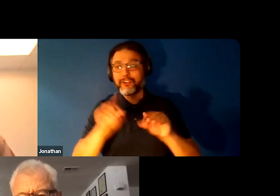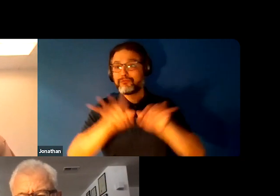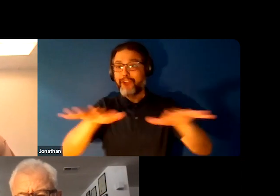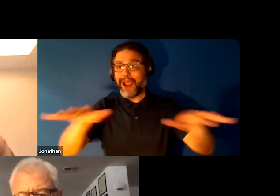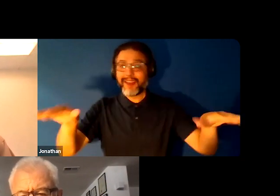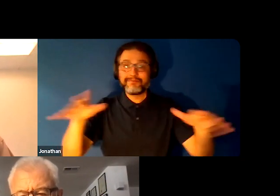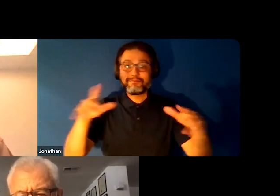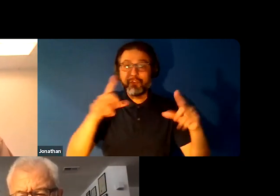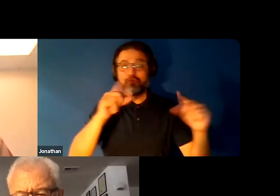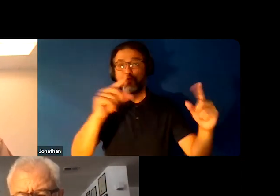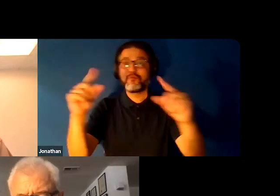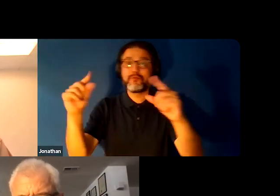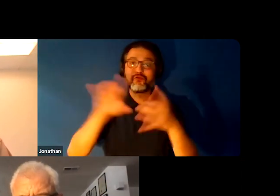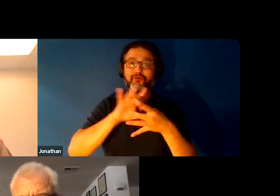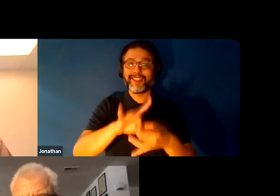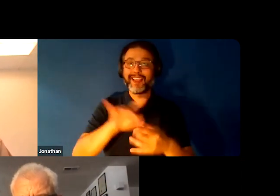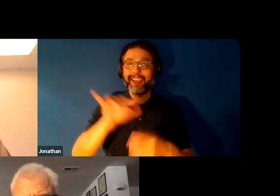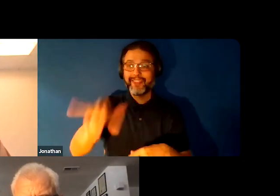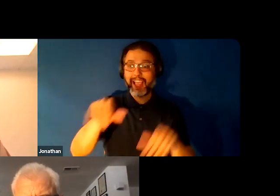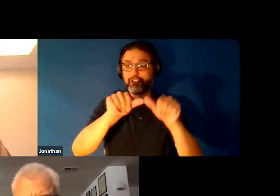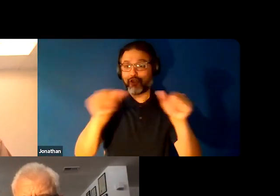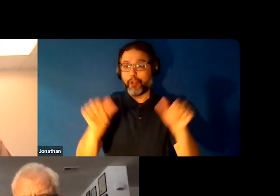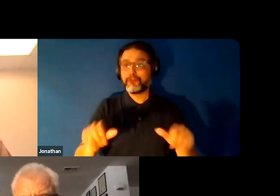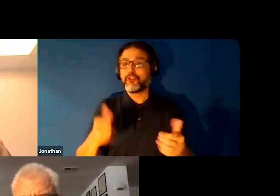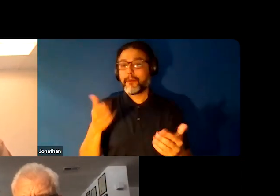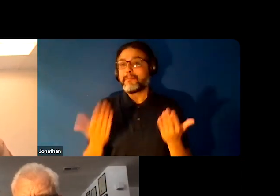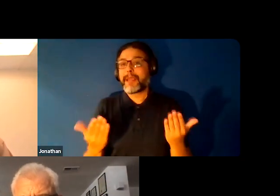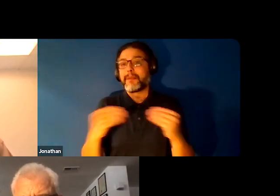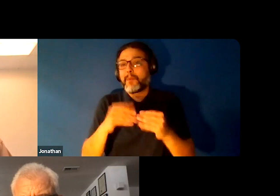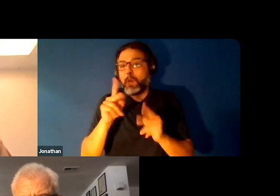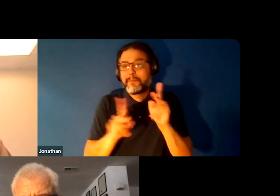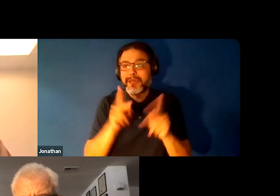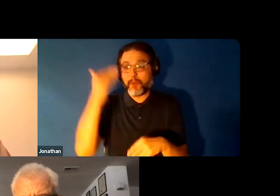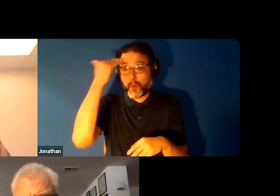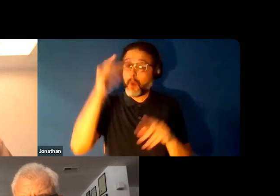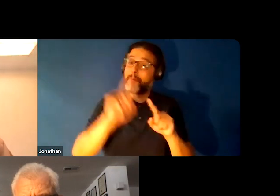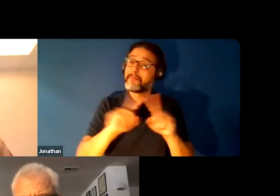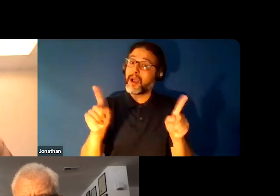But the exciting thing here is that: the architecture that now has been formed, over a 10-year aspirational